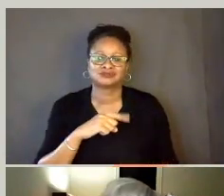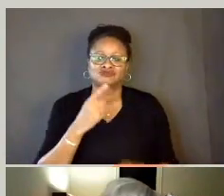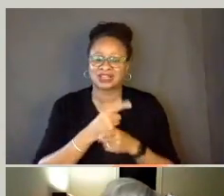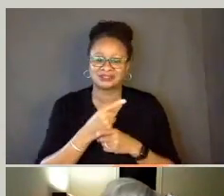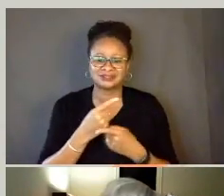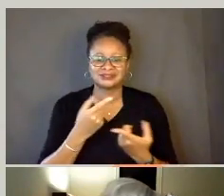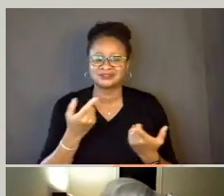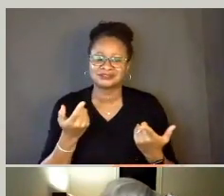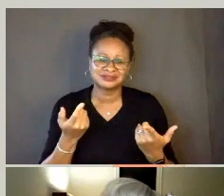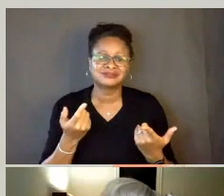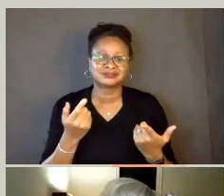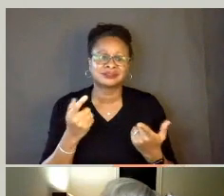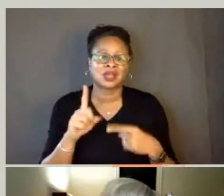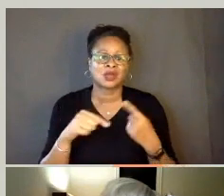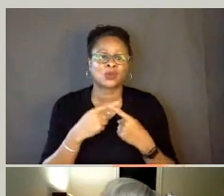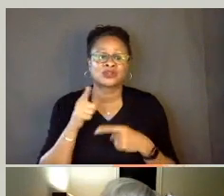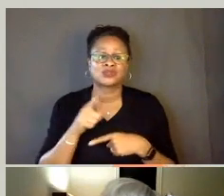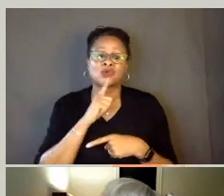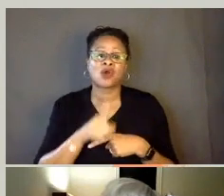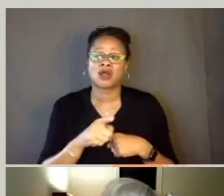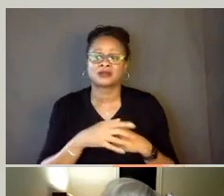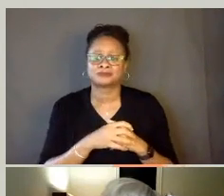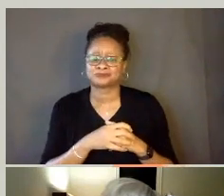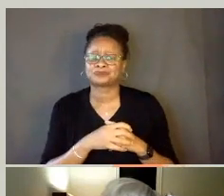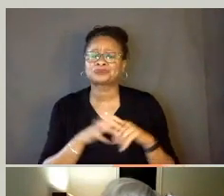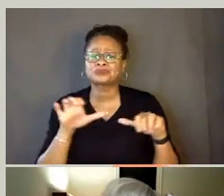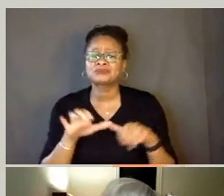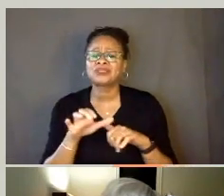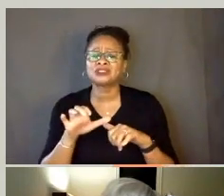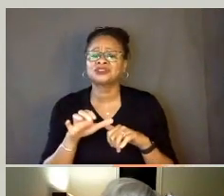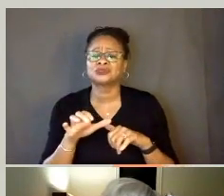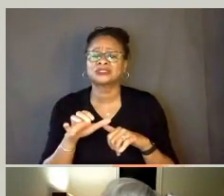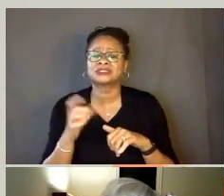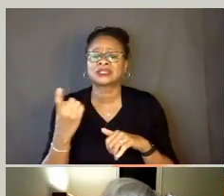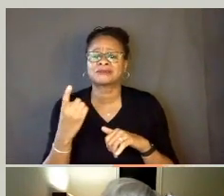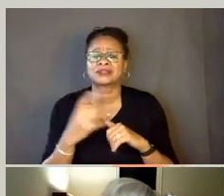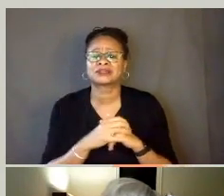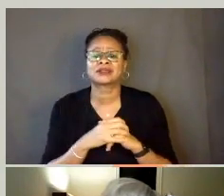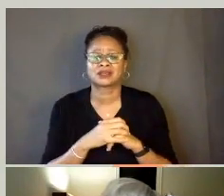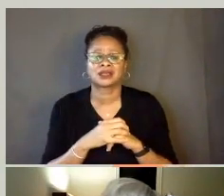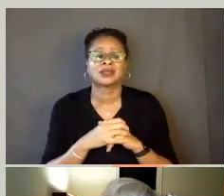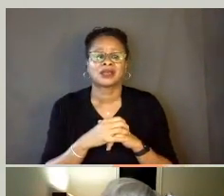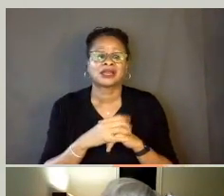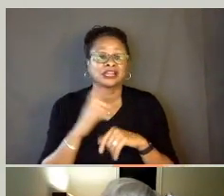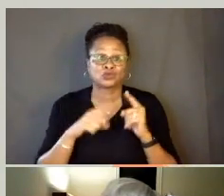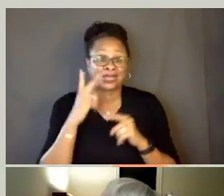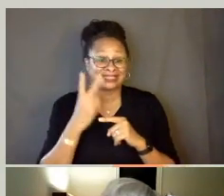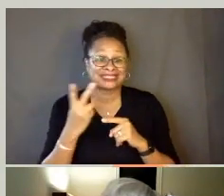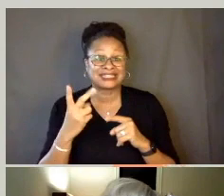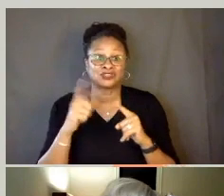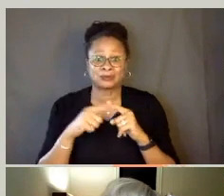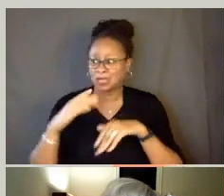Like, when you are doing something, and you can't actually see them to be in time with them,